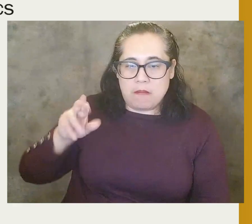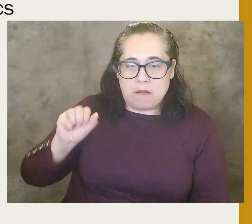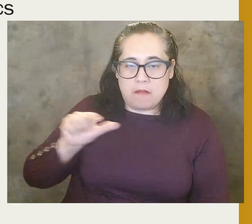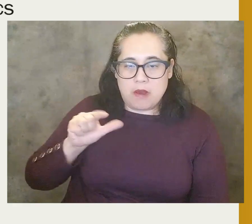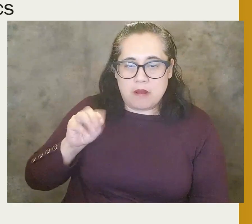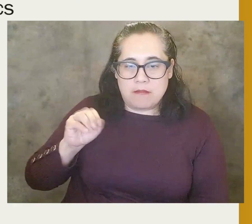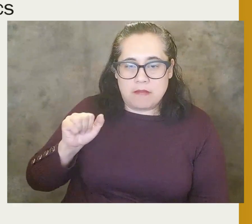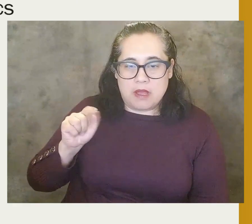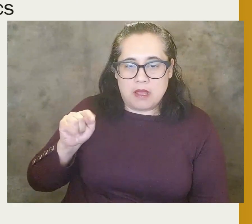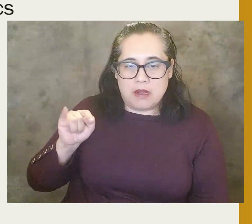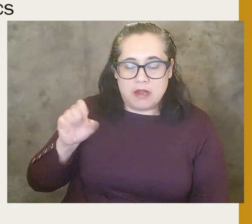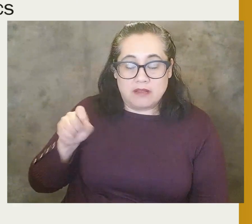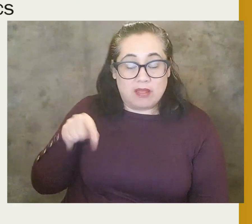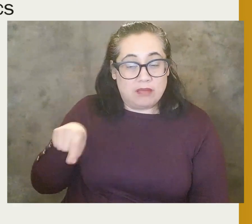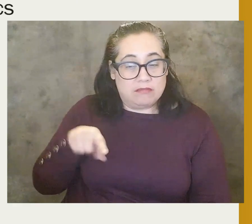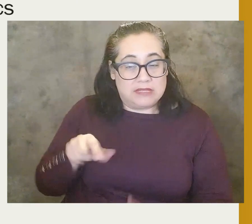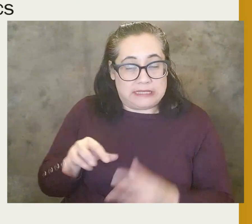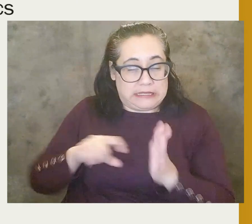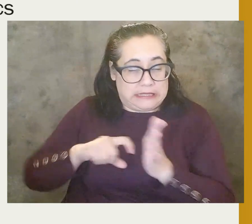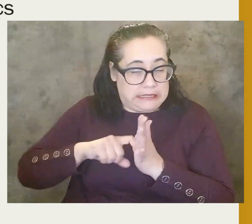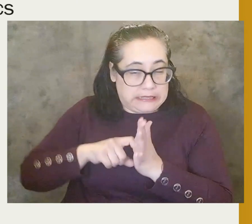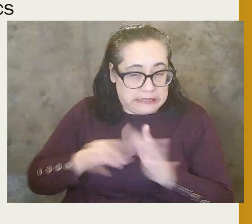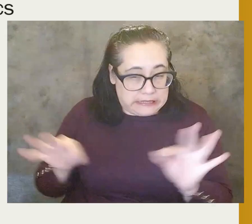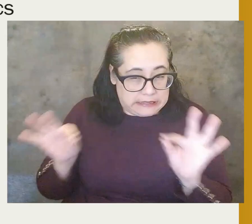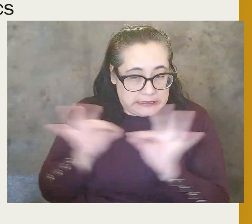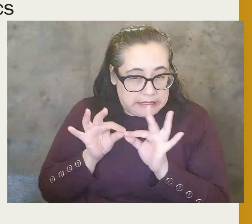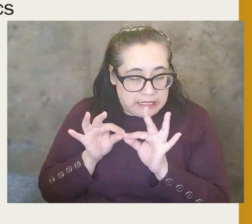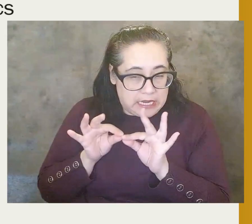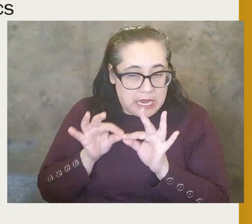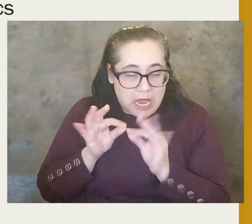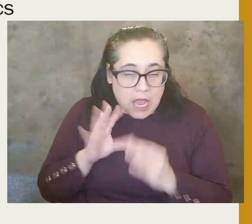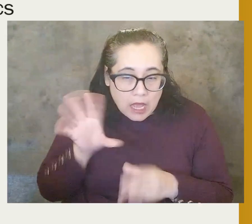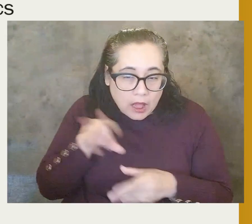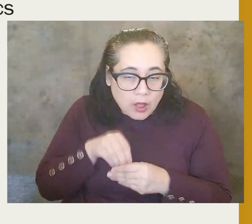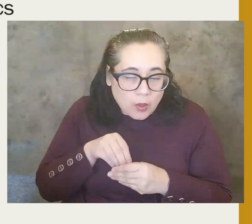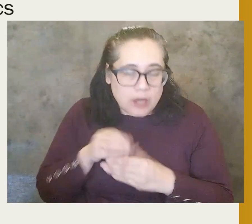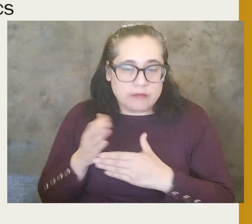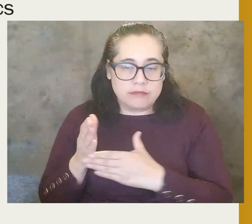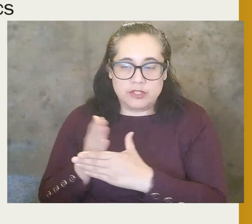These key aspects of pragmatics include shared ...